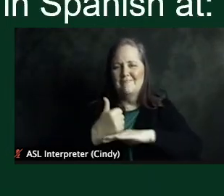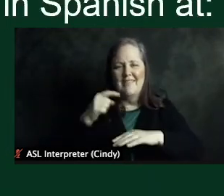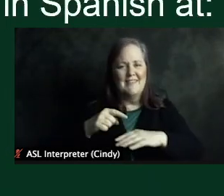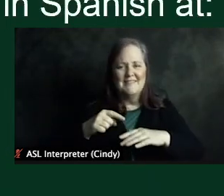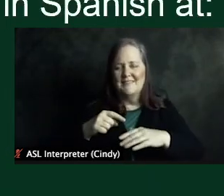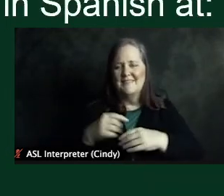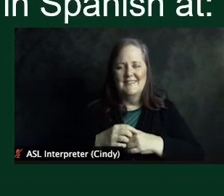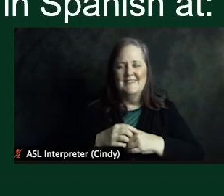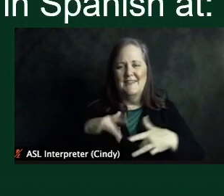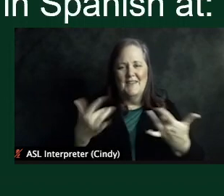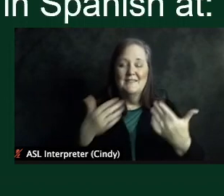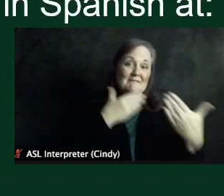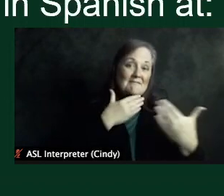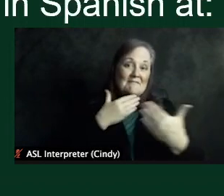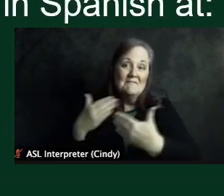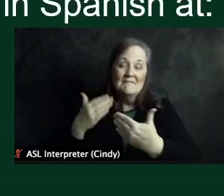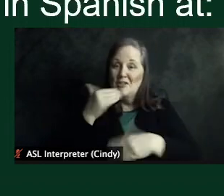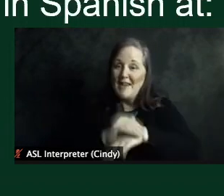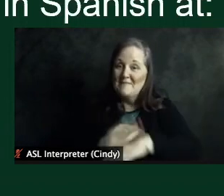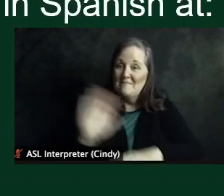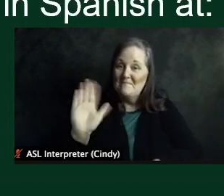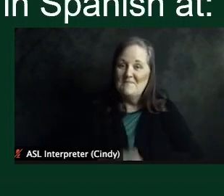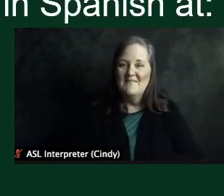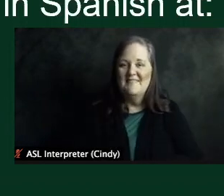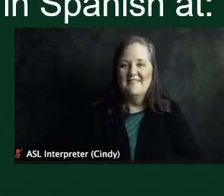as well. So thank you so much to everyone, and good night.